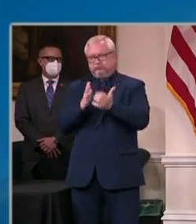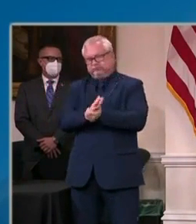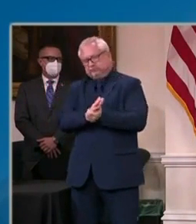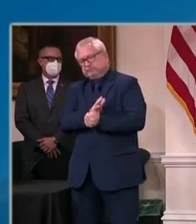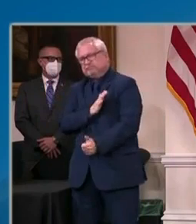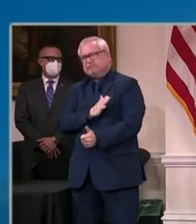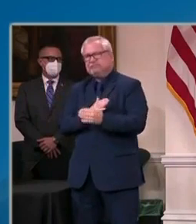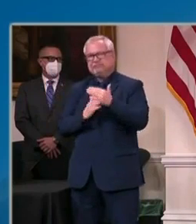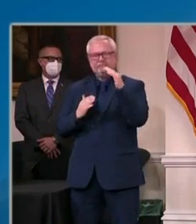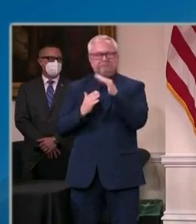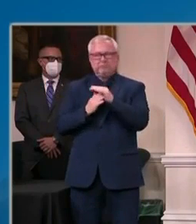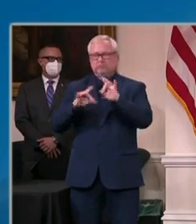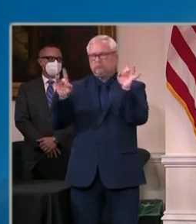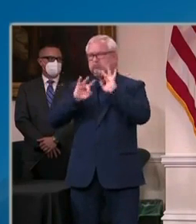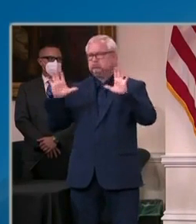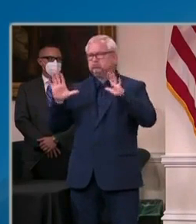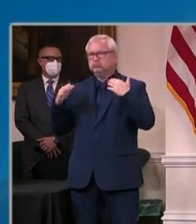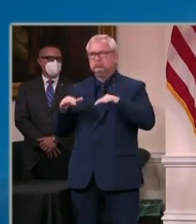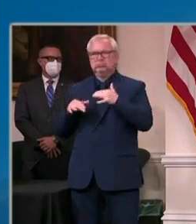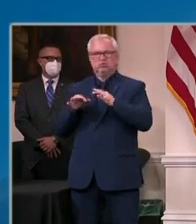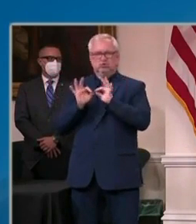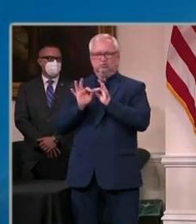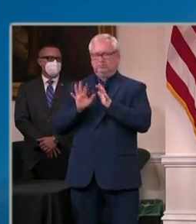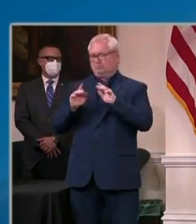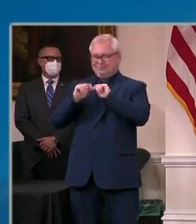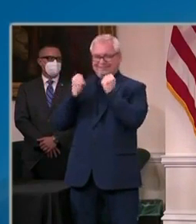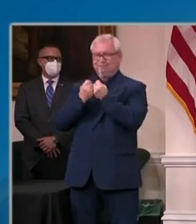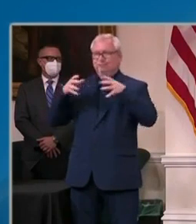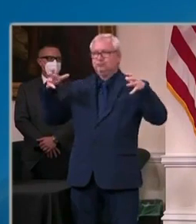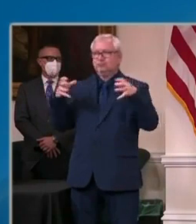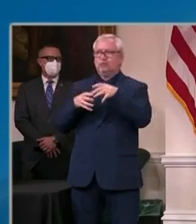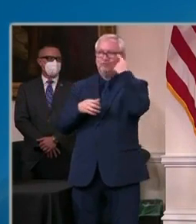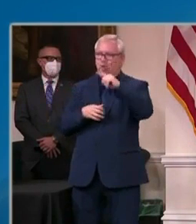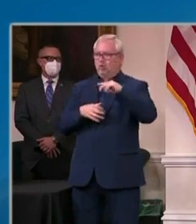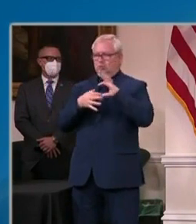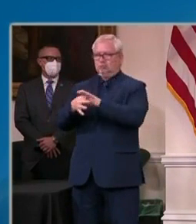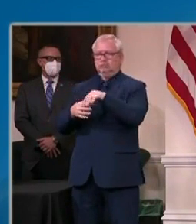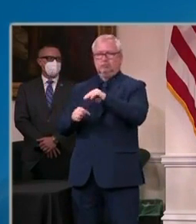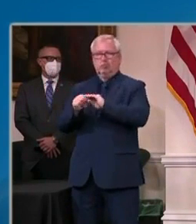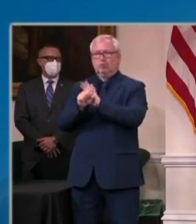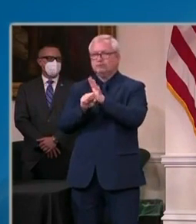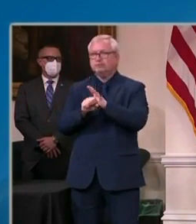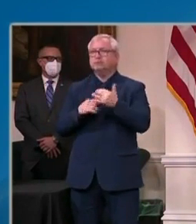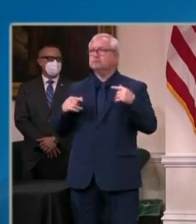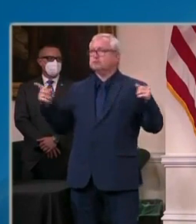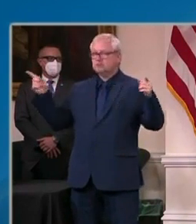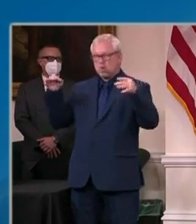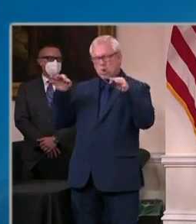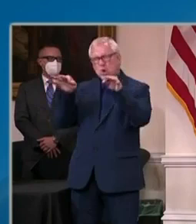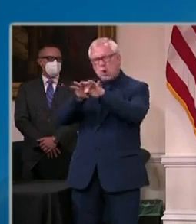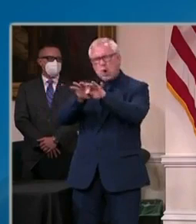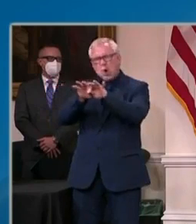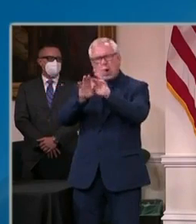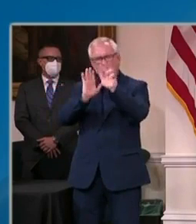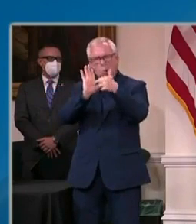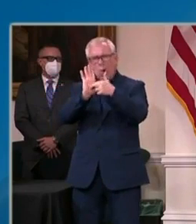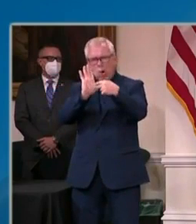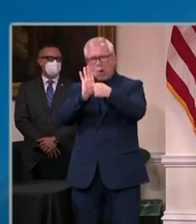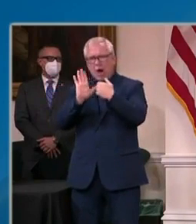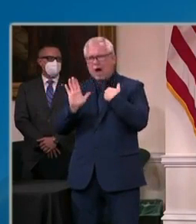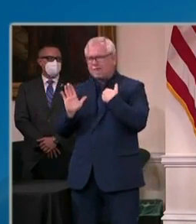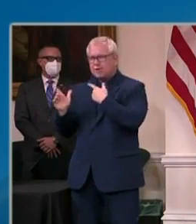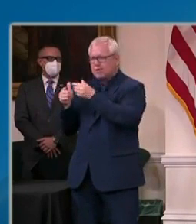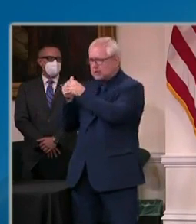I'M REALLY PROUD OF THIS INCREDIBLY CAPABLE AND TALENTED TEAM AND ALL THE PEOPLE THAT WORK UNDER THEM.